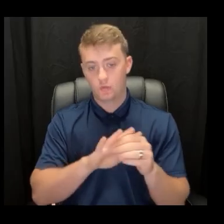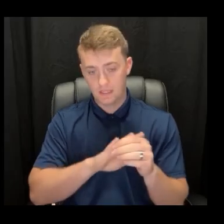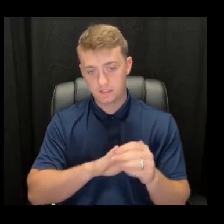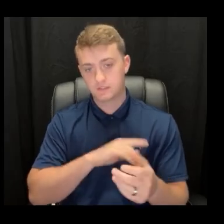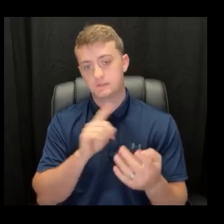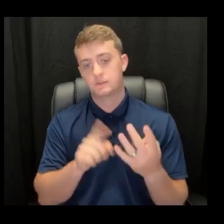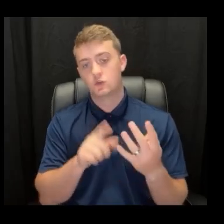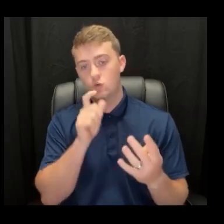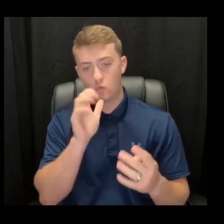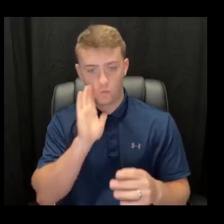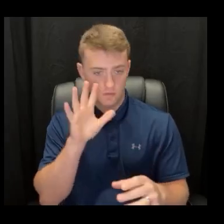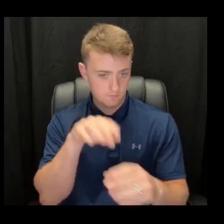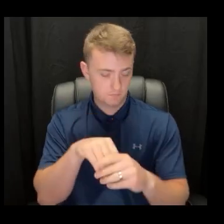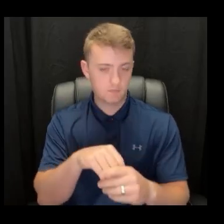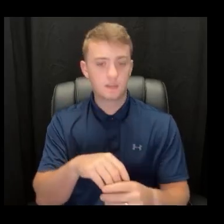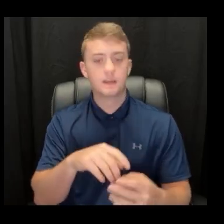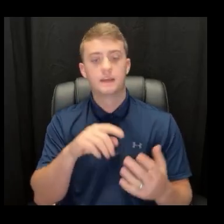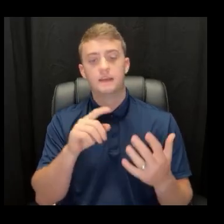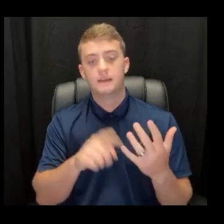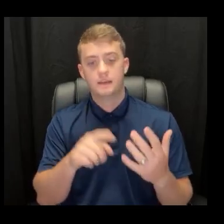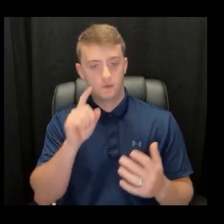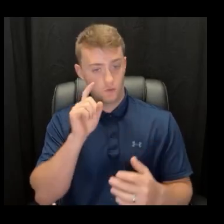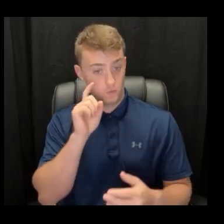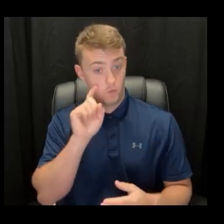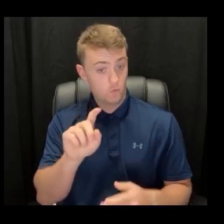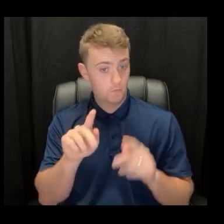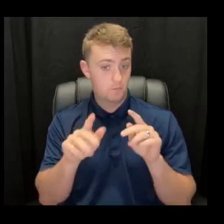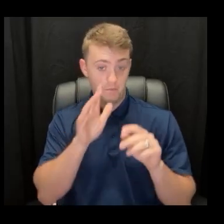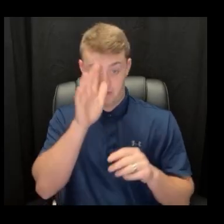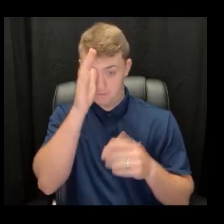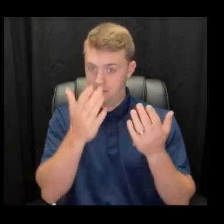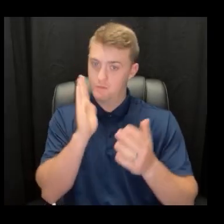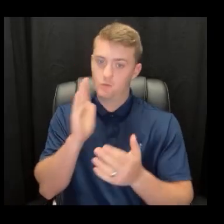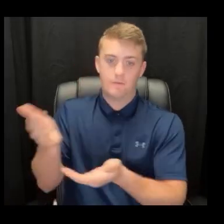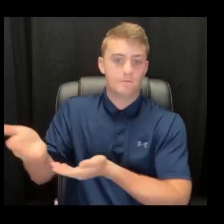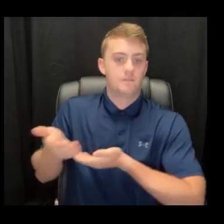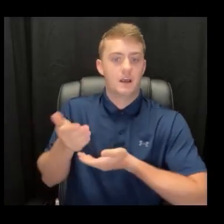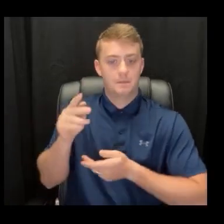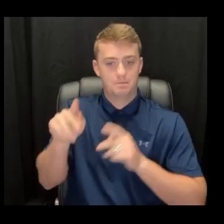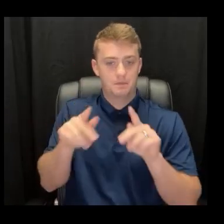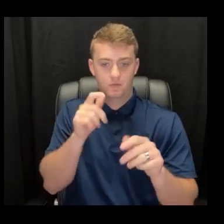be in attendance, and notice that the parents may invite people with knowledge or special expertise